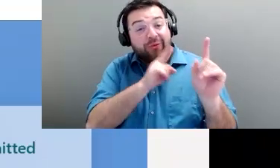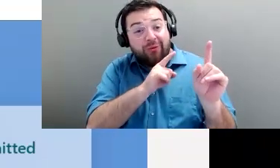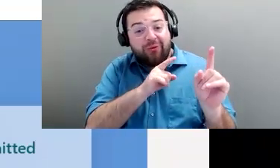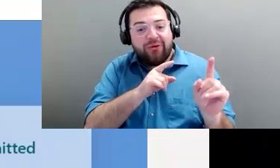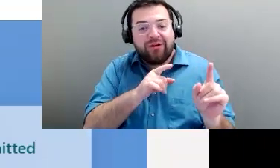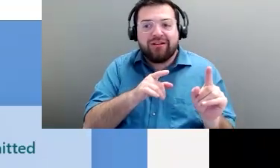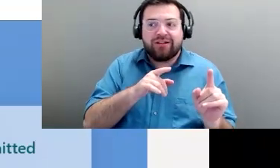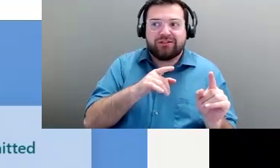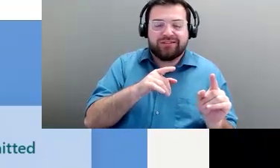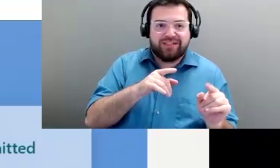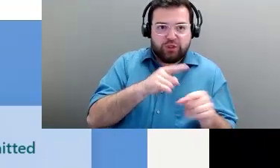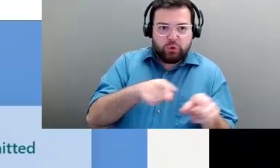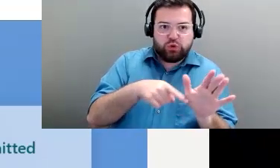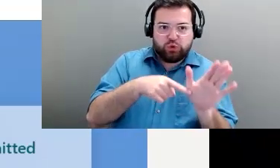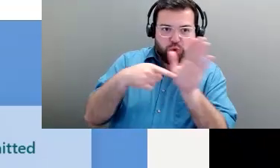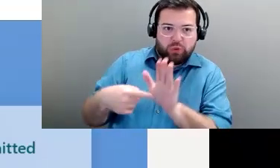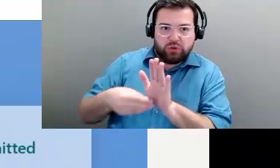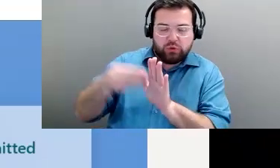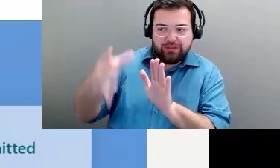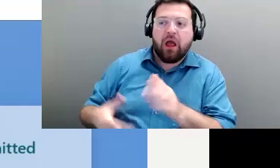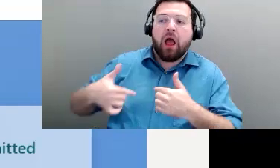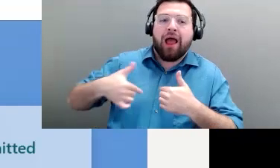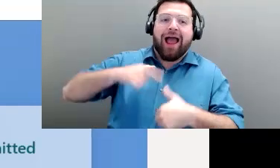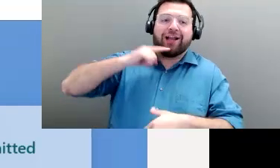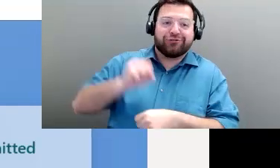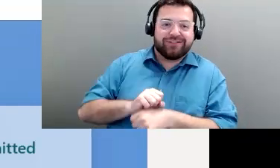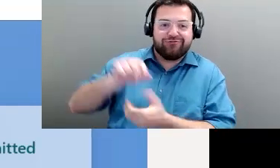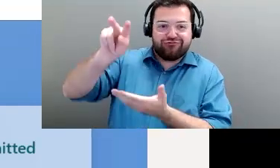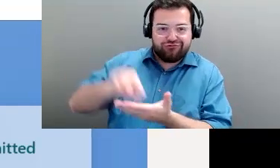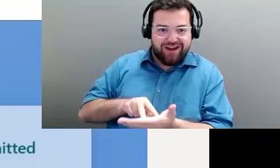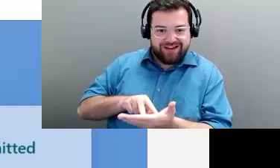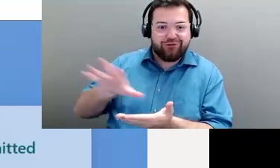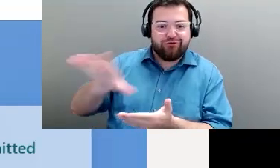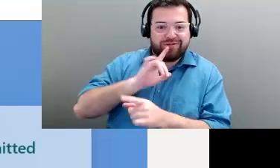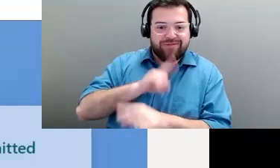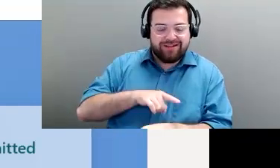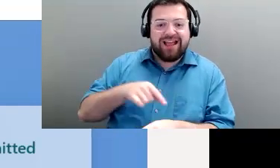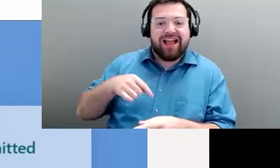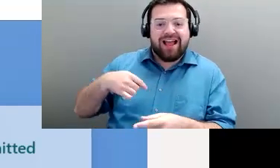that you actually are reading their work, that you're responding to their work, that you know, whether you give them some kind of,